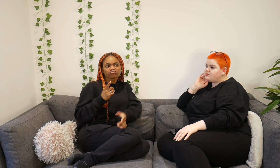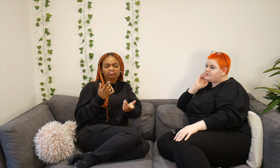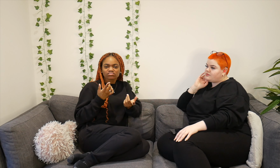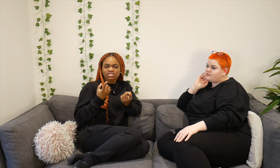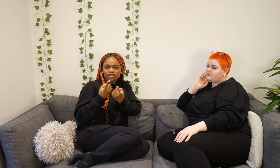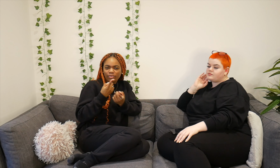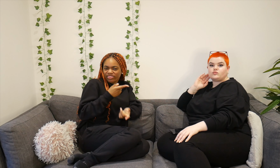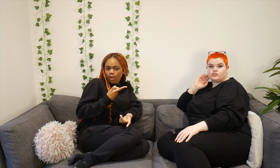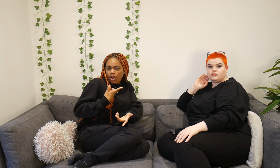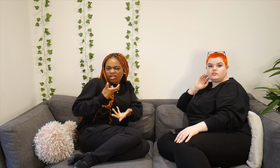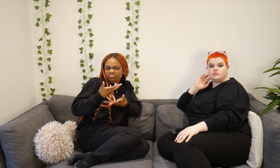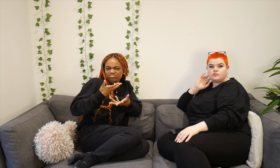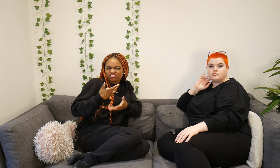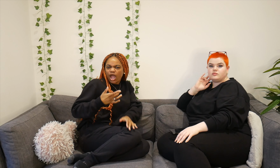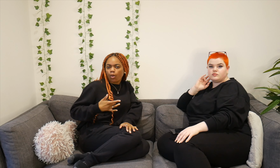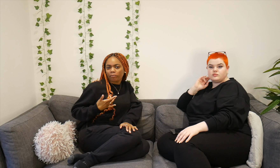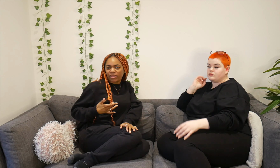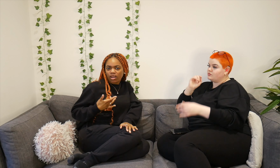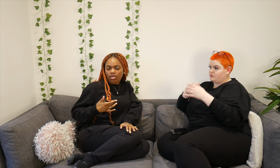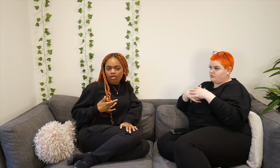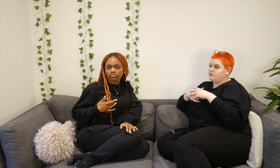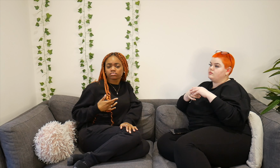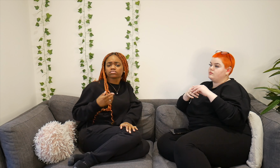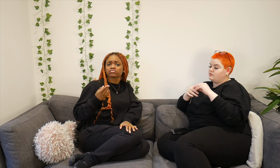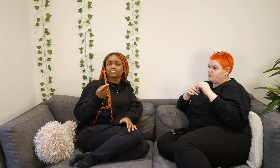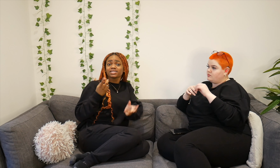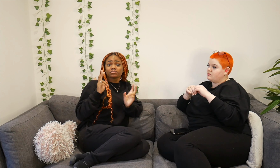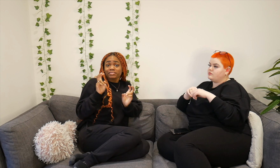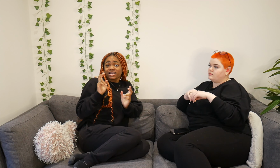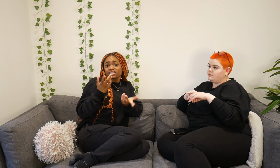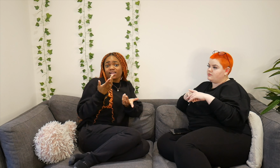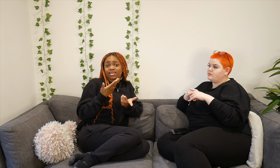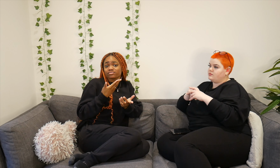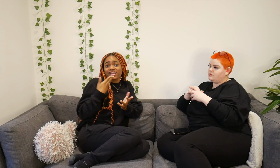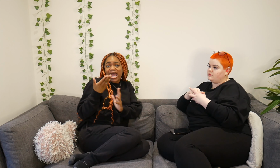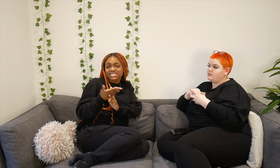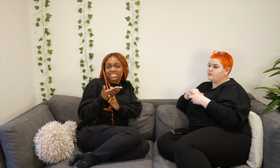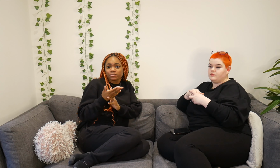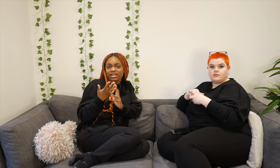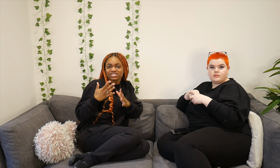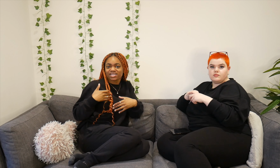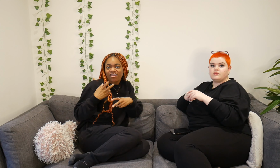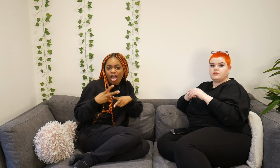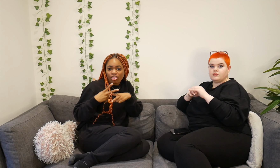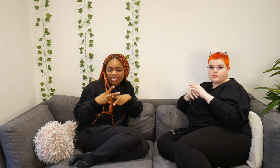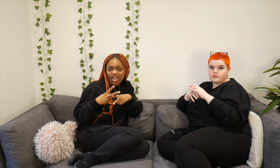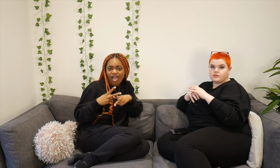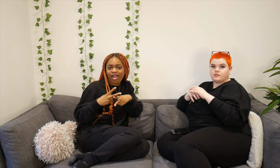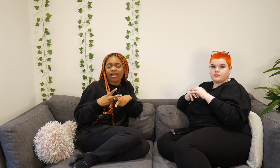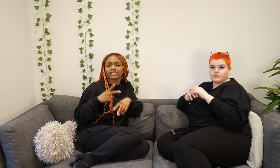but it was something that they wanted us to give an opinion on as well. It's basically 'inaccessibility in healthcare.''